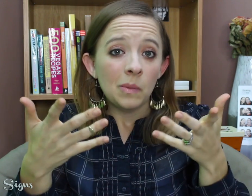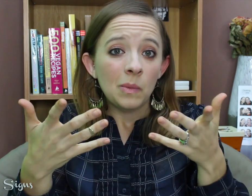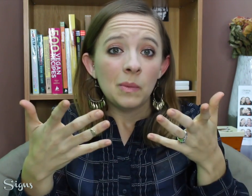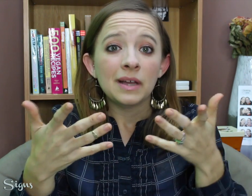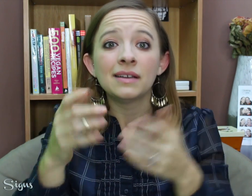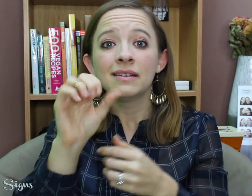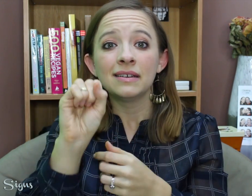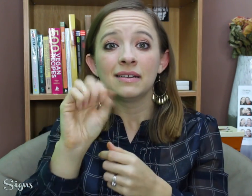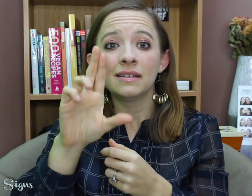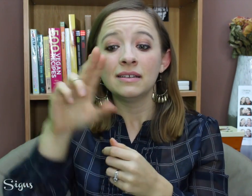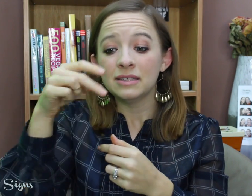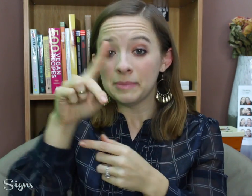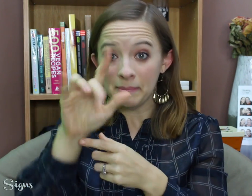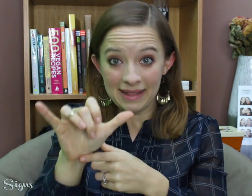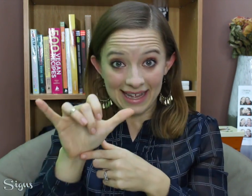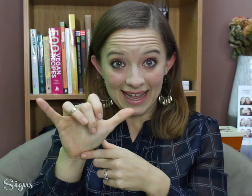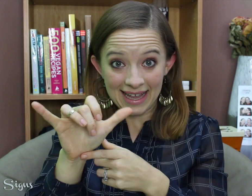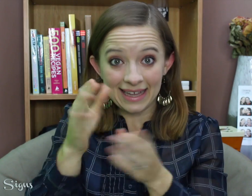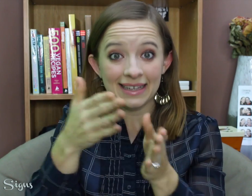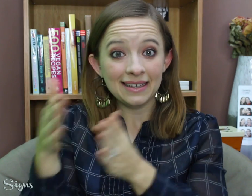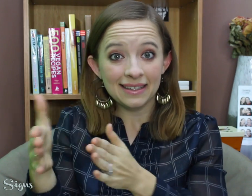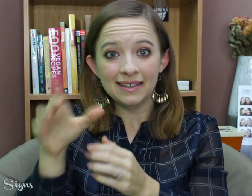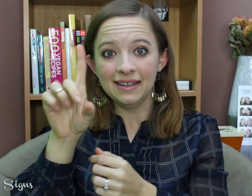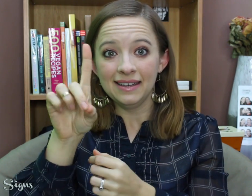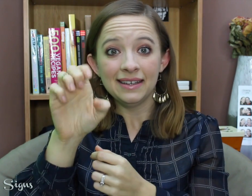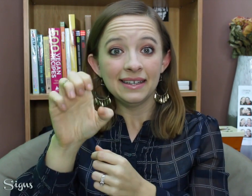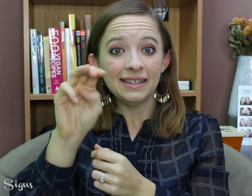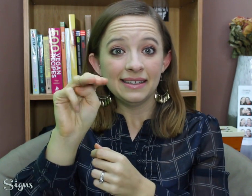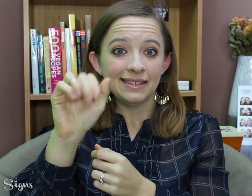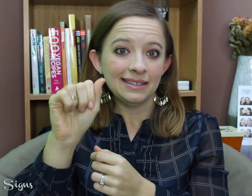being an interpreter it's gonna depend on supply